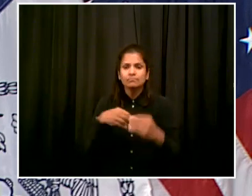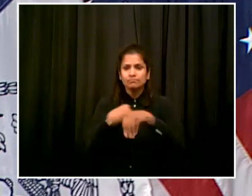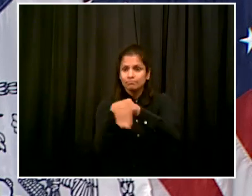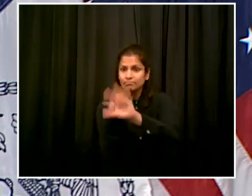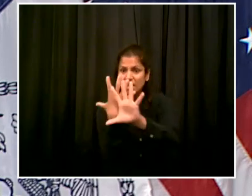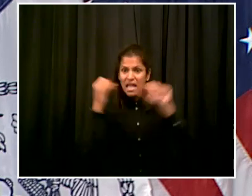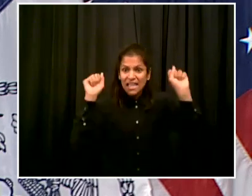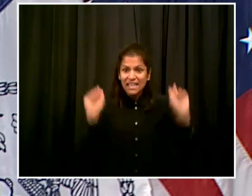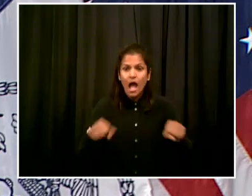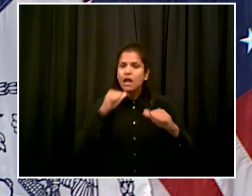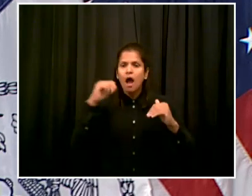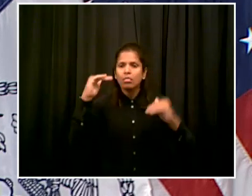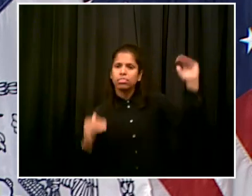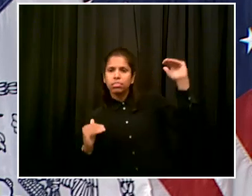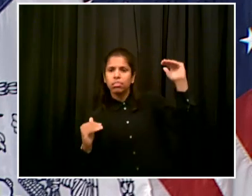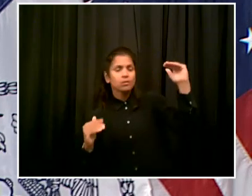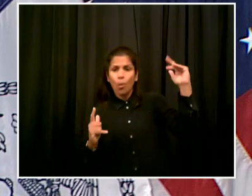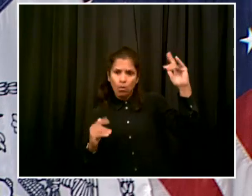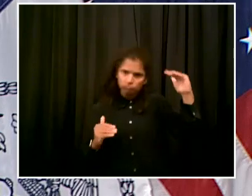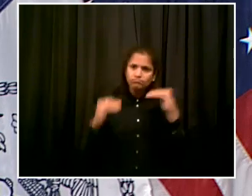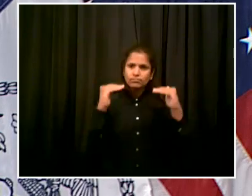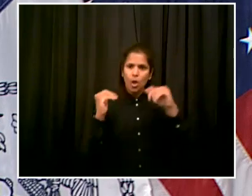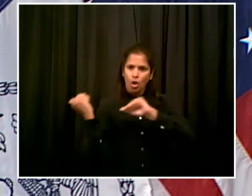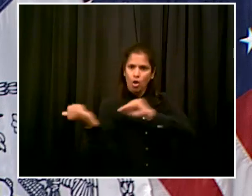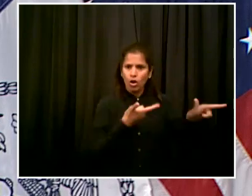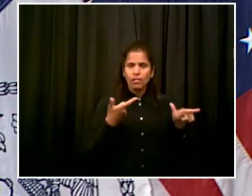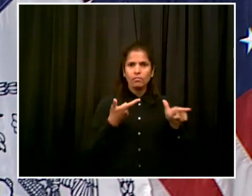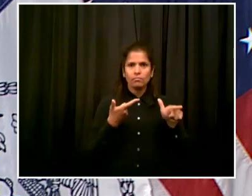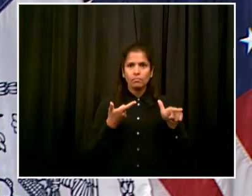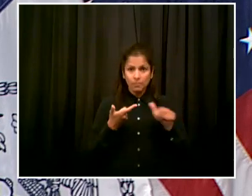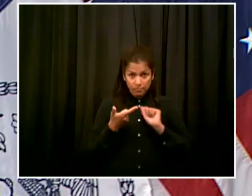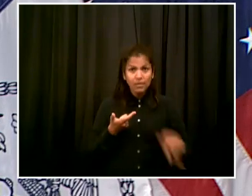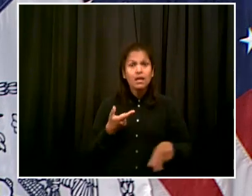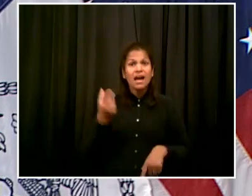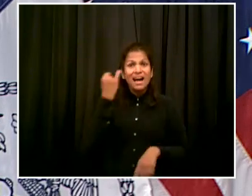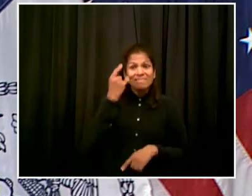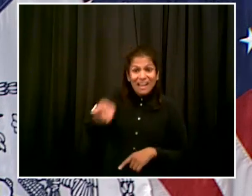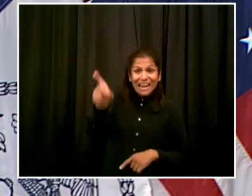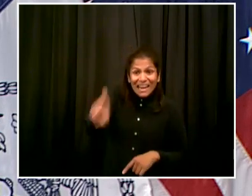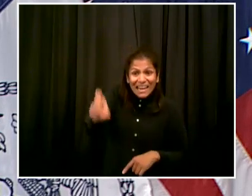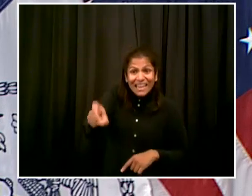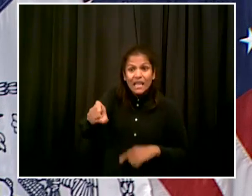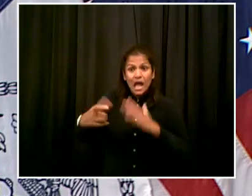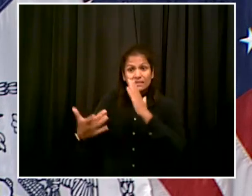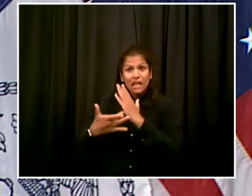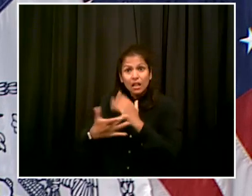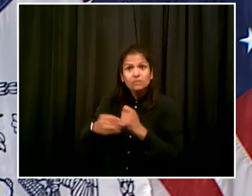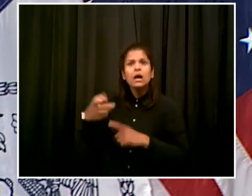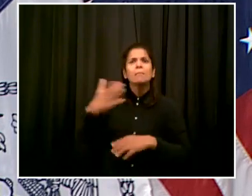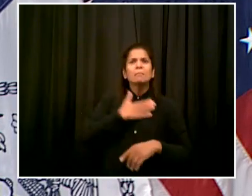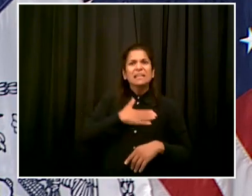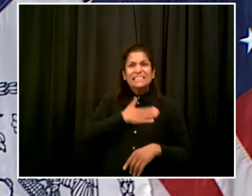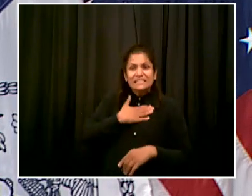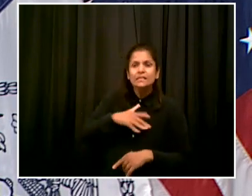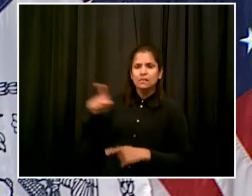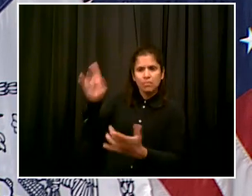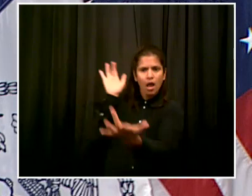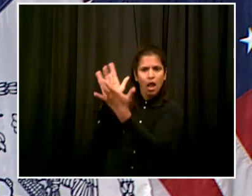ETH MSAE METHODOLOGY FOR LETTING THE D.O.E. KNOW IF YOU NEED